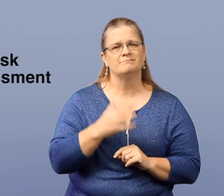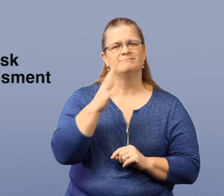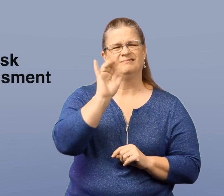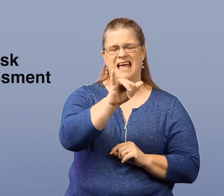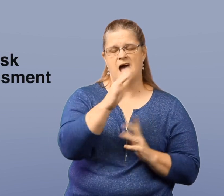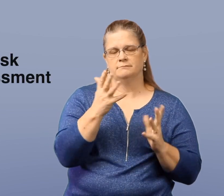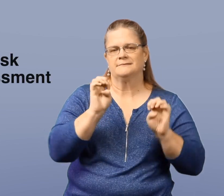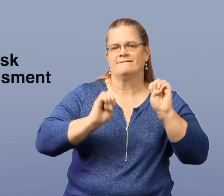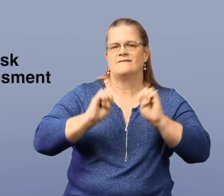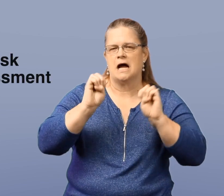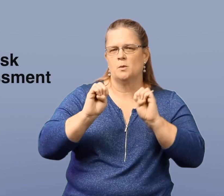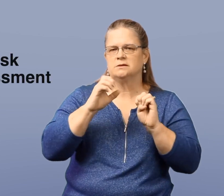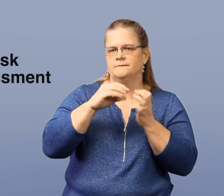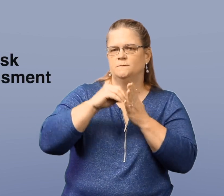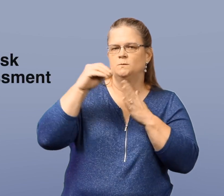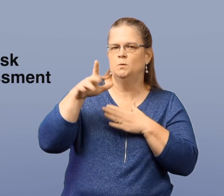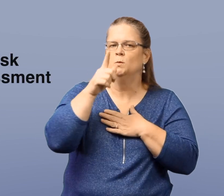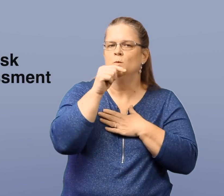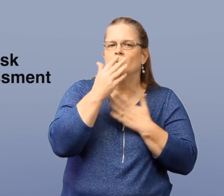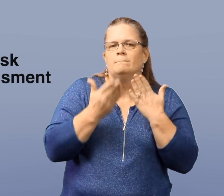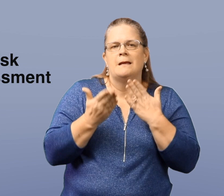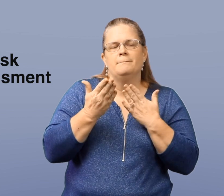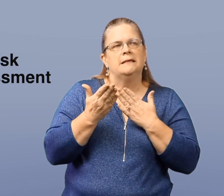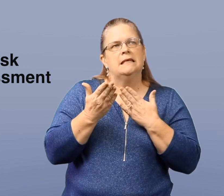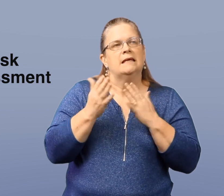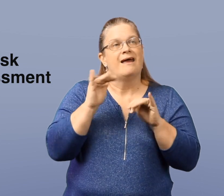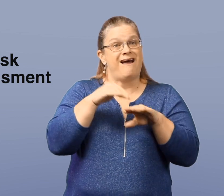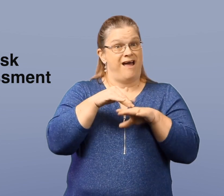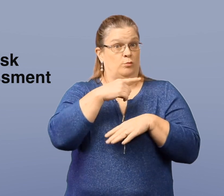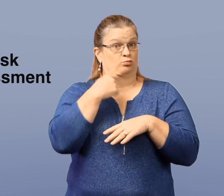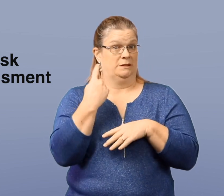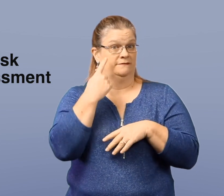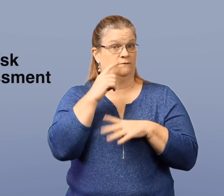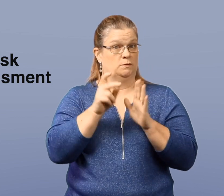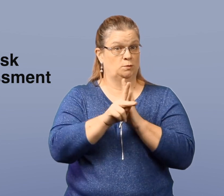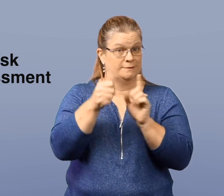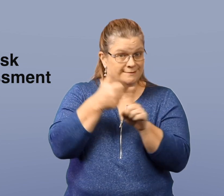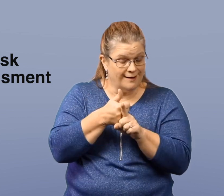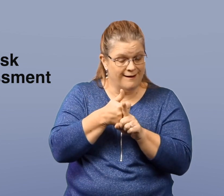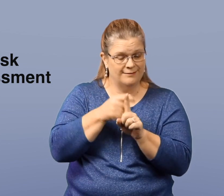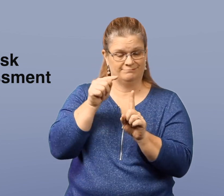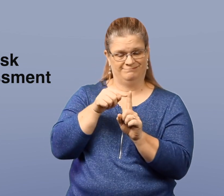Risk assessment is an evaluation of a student who may be at risk for suicide.